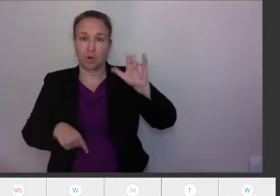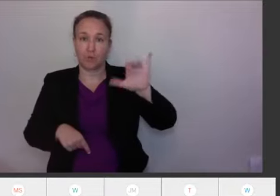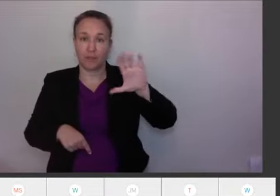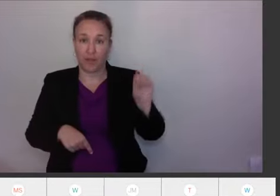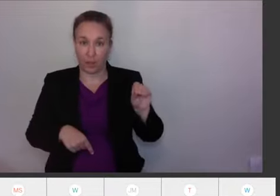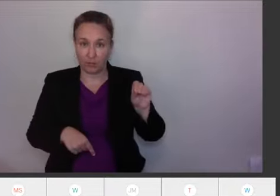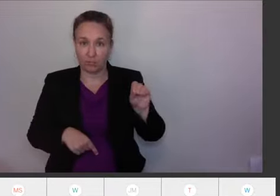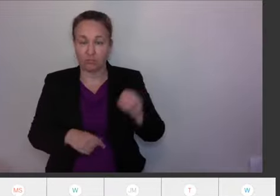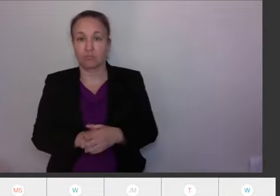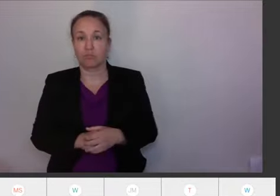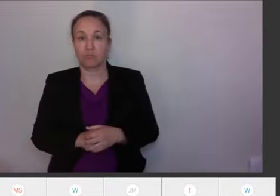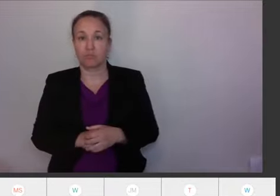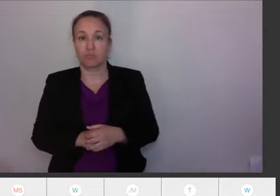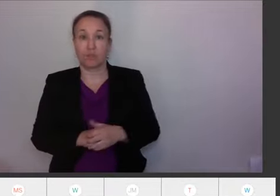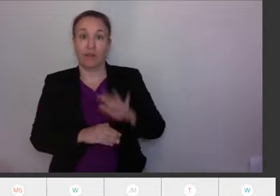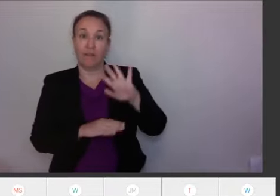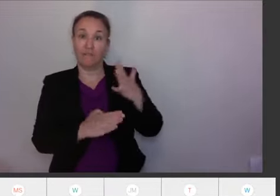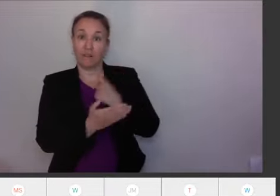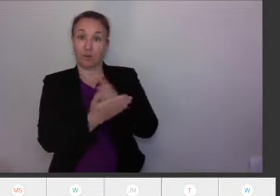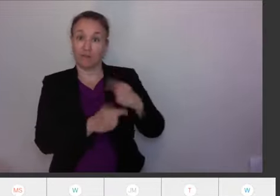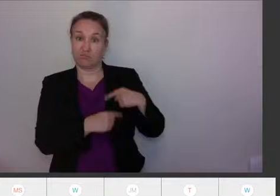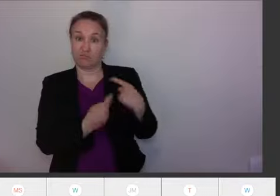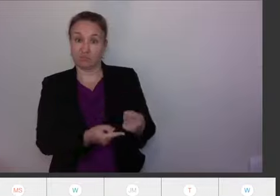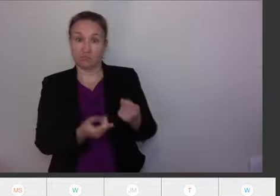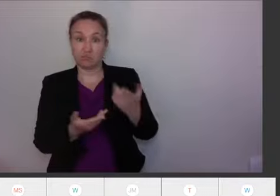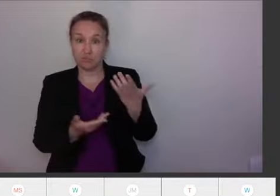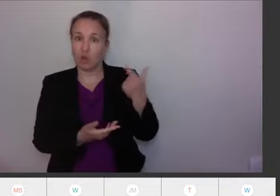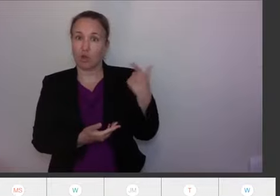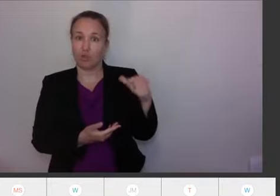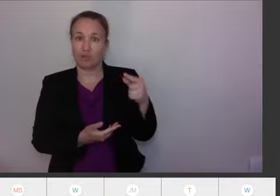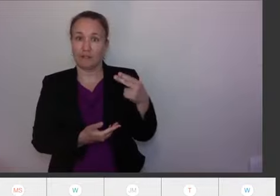week five in the green phase